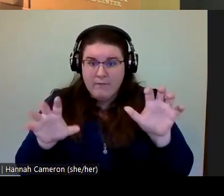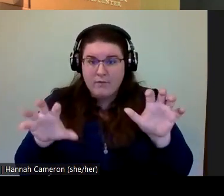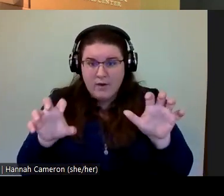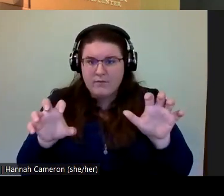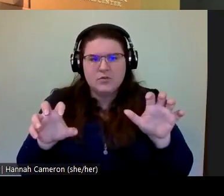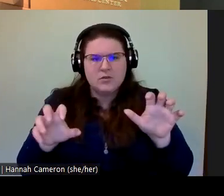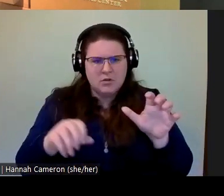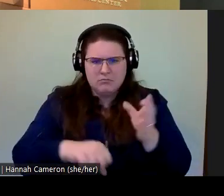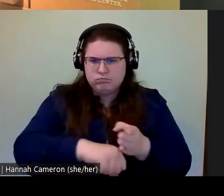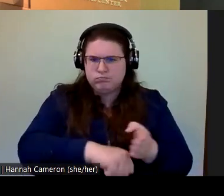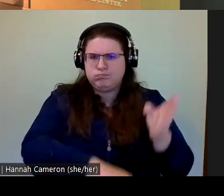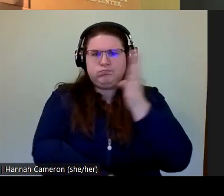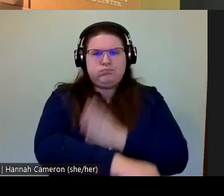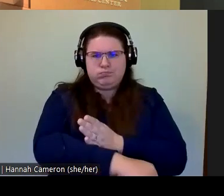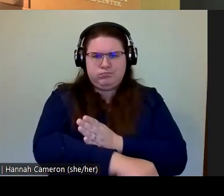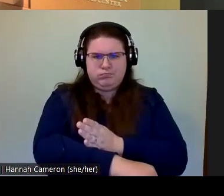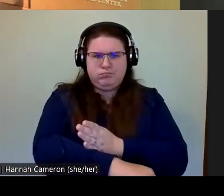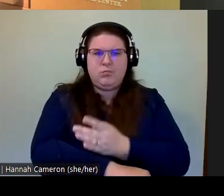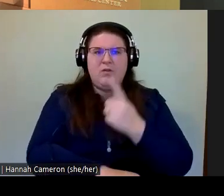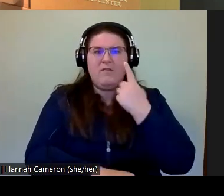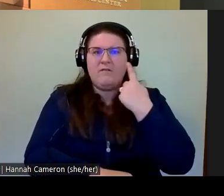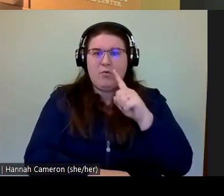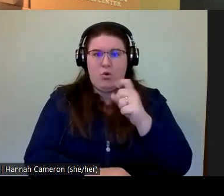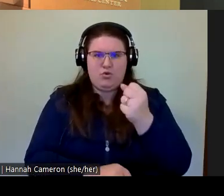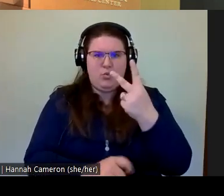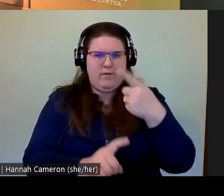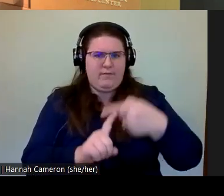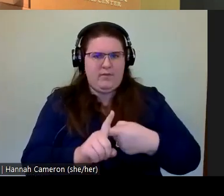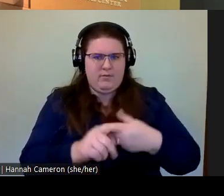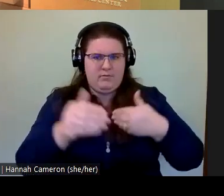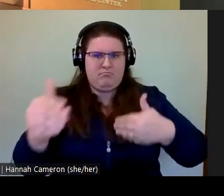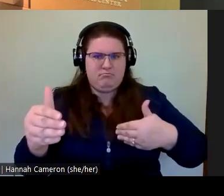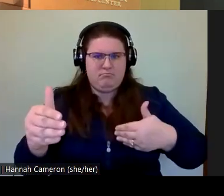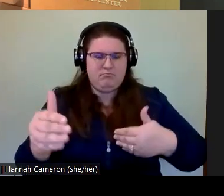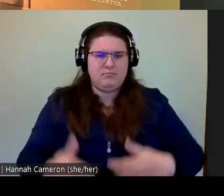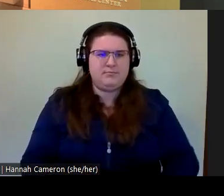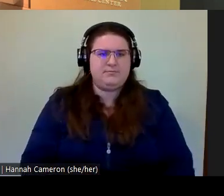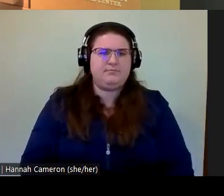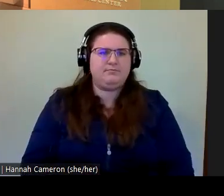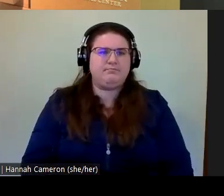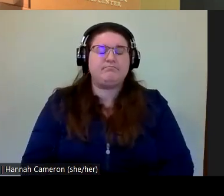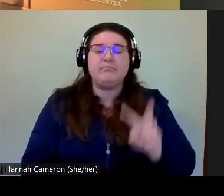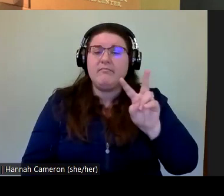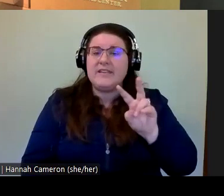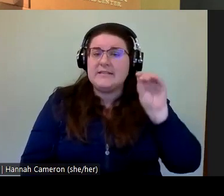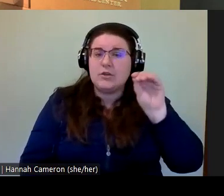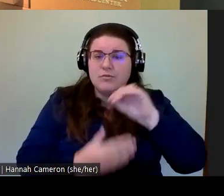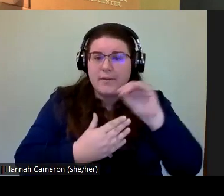next uh 12 years uh sorry 12 months we had some secondary outcomes we looked at we looked at PTSD